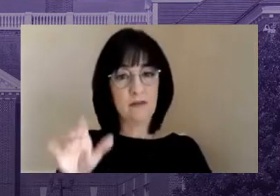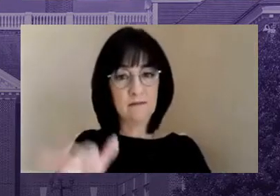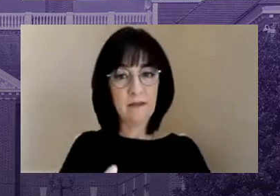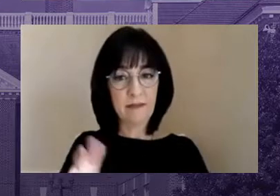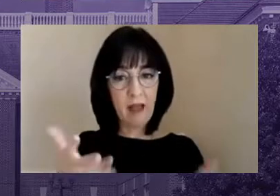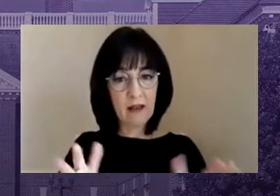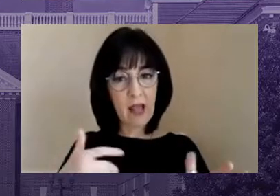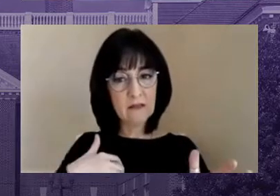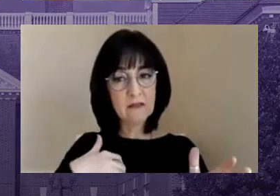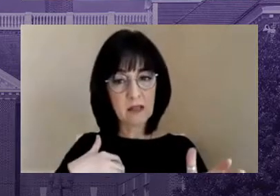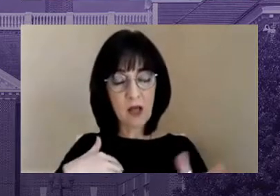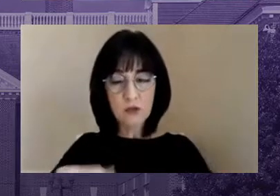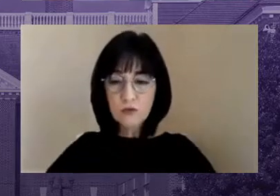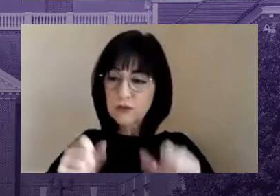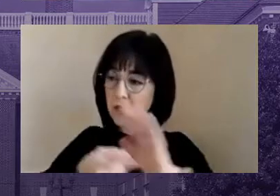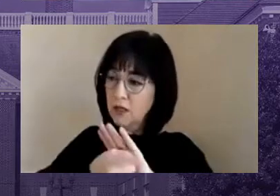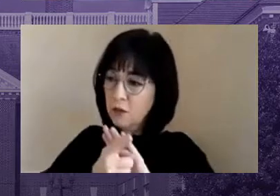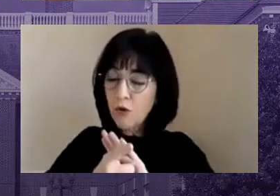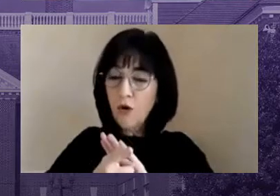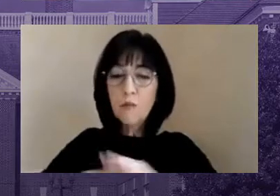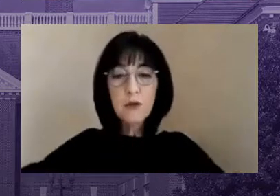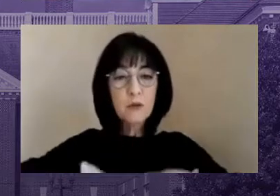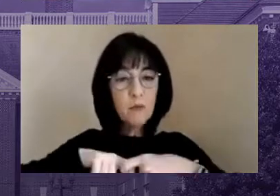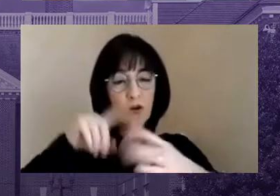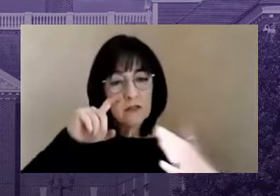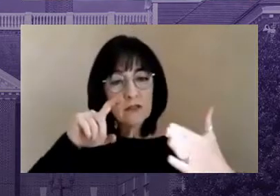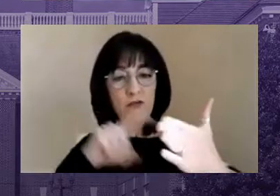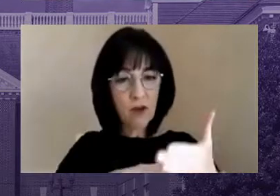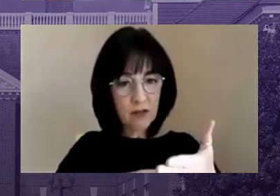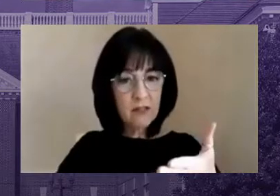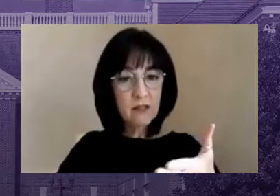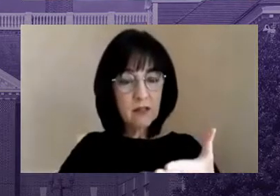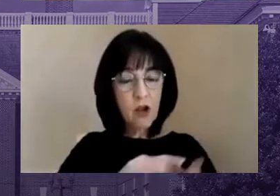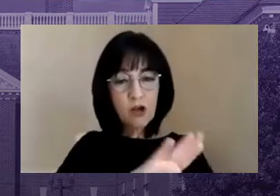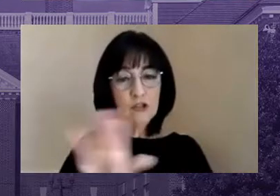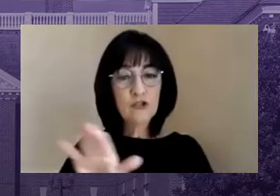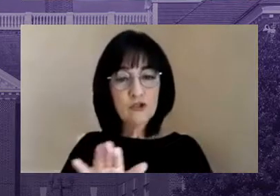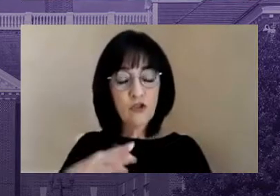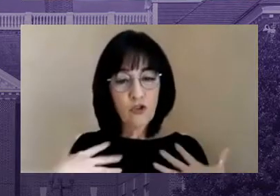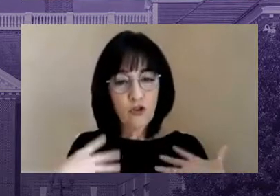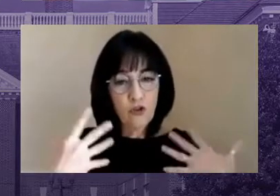their commitment, their patience and their courage and to show our unconditional support for our